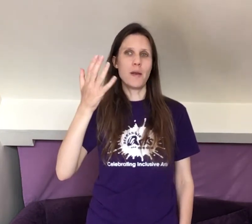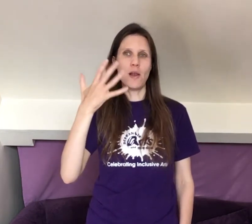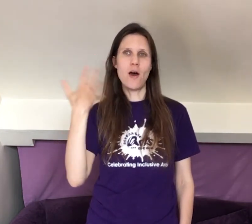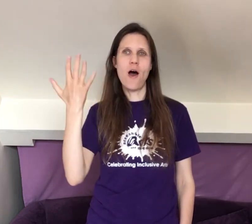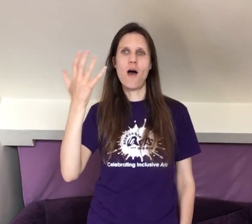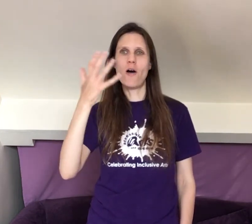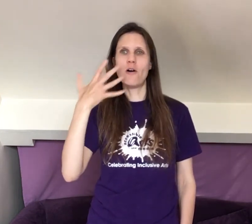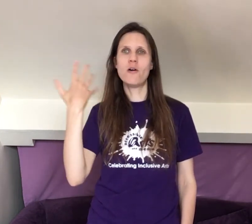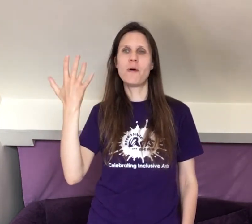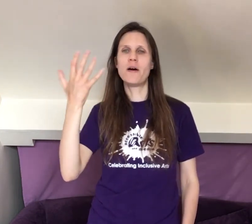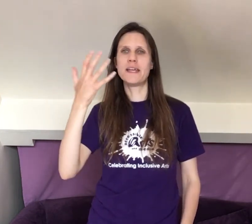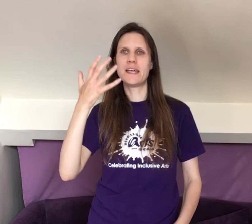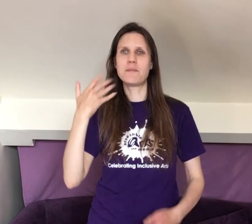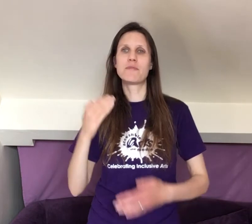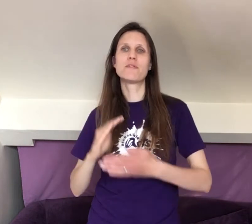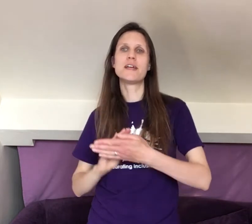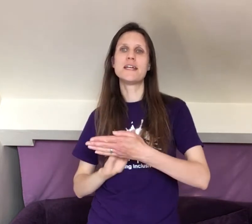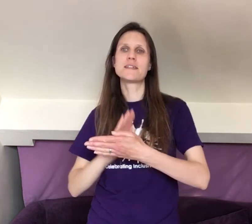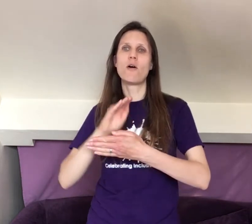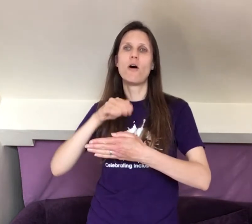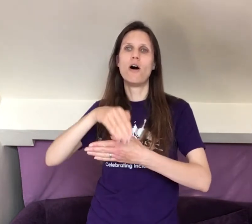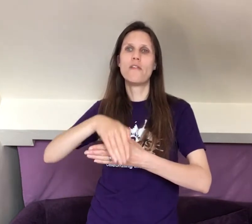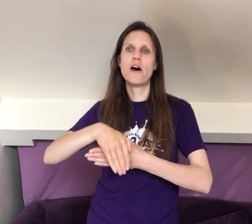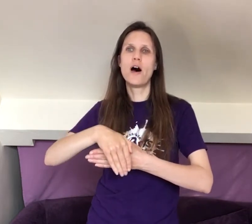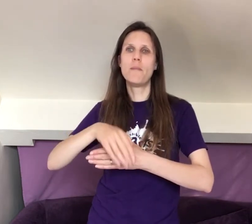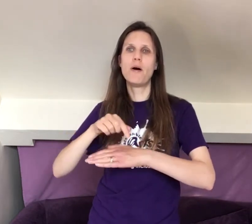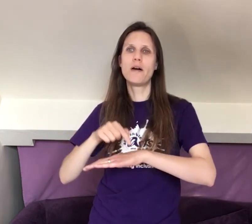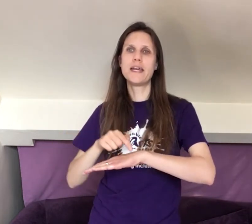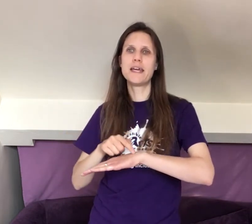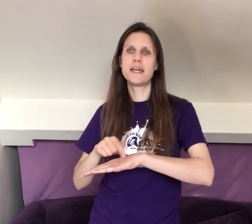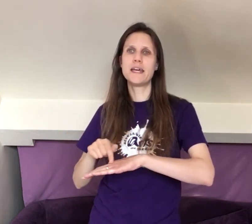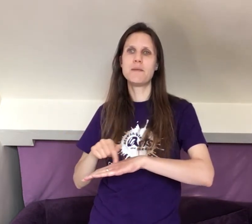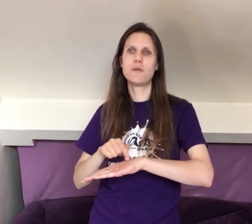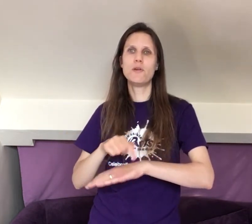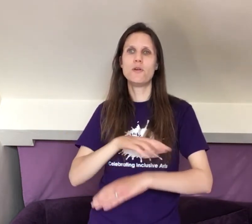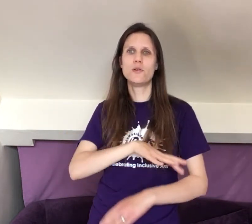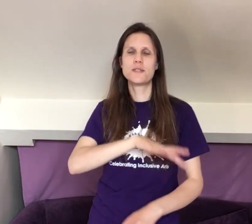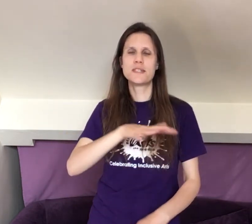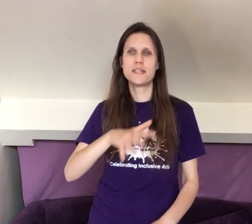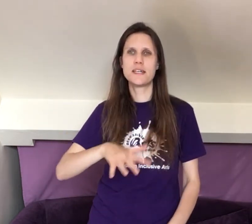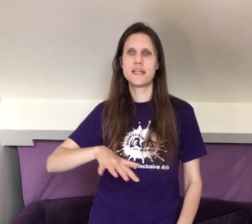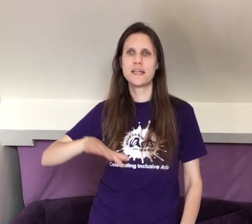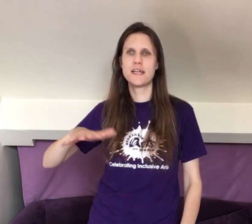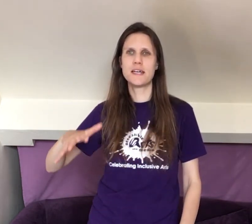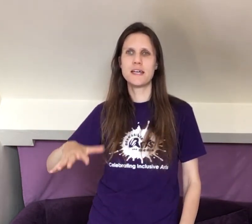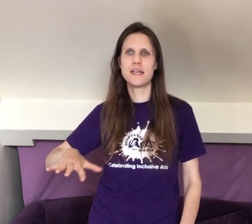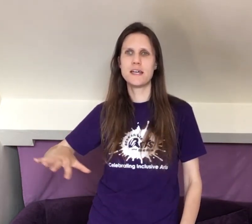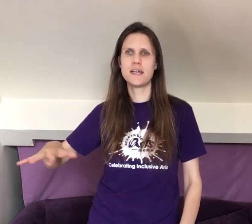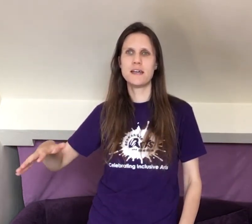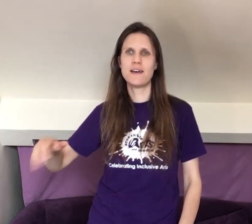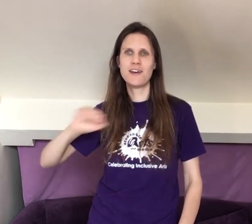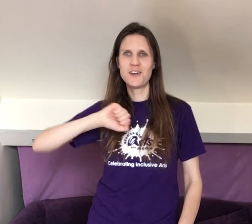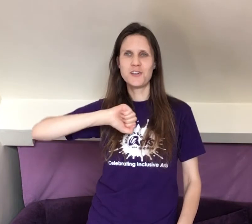Blow bonny breeze o’er the bonny blue sea.